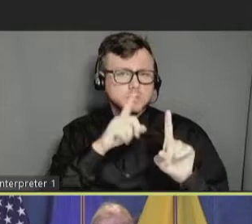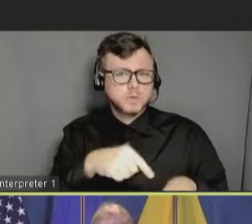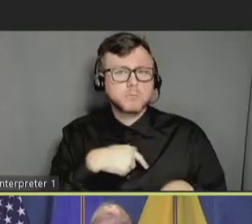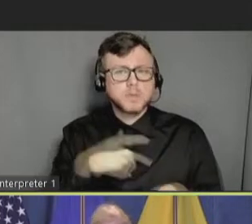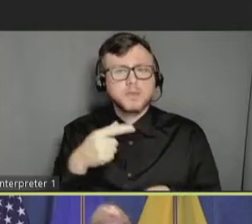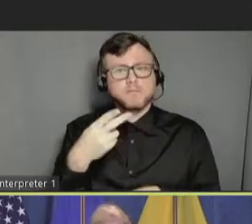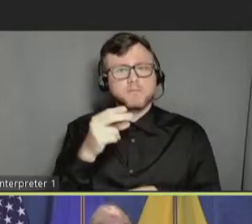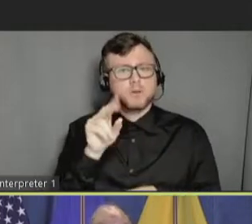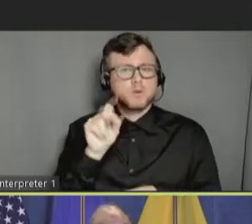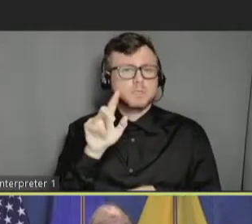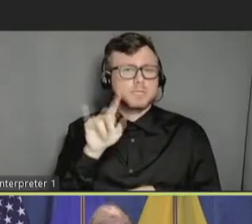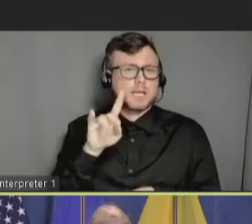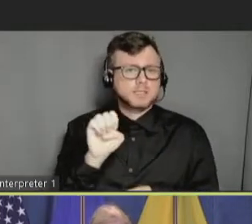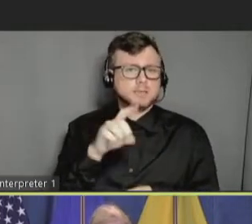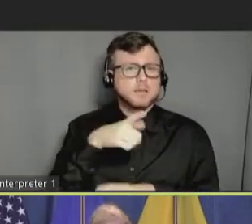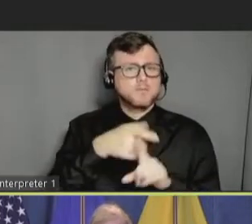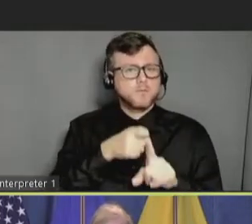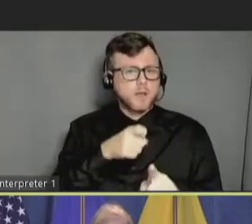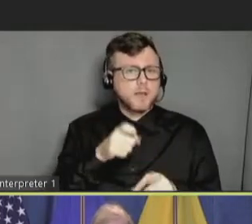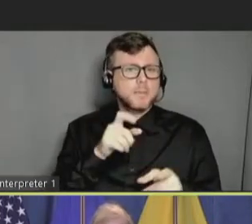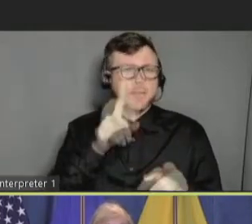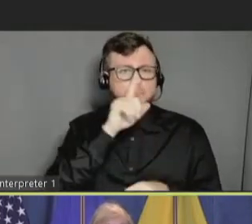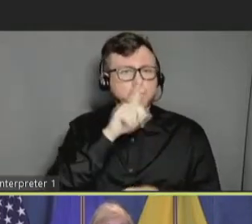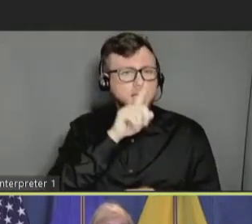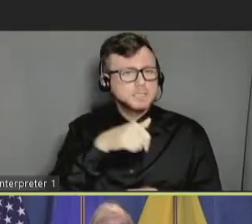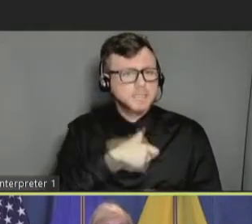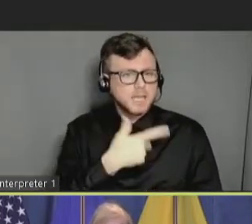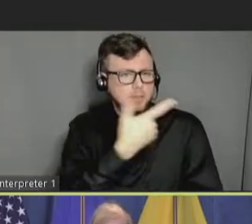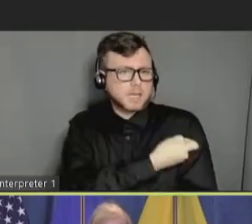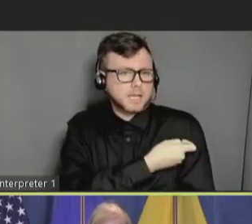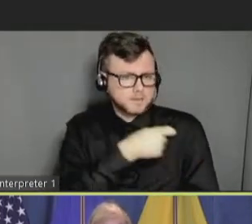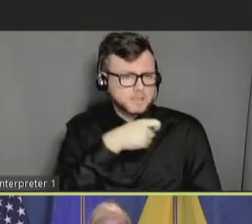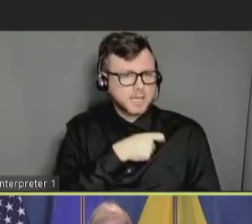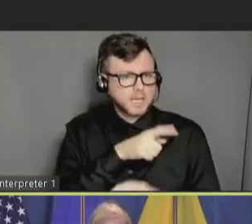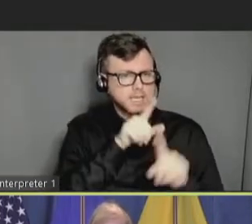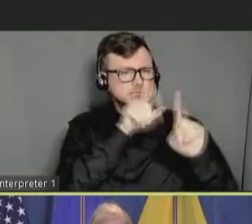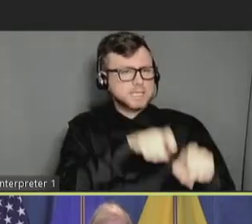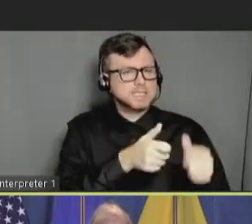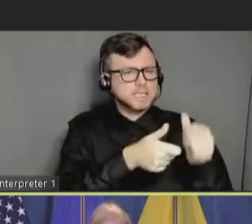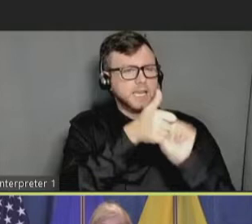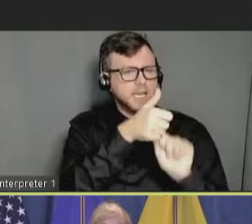mice that had been immunized and test them against each peptide that's in the sequence